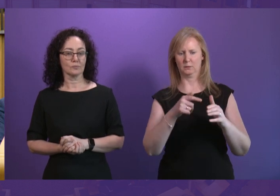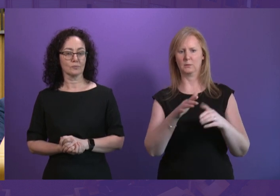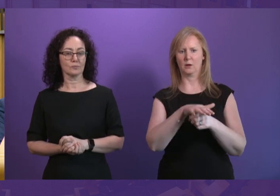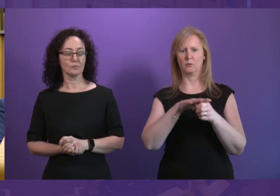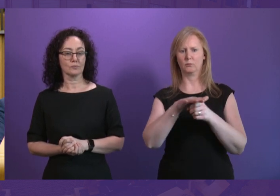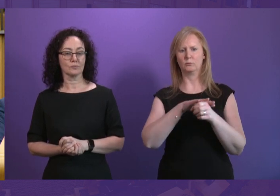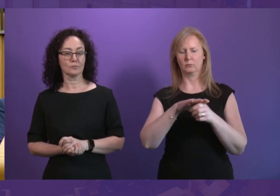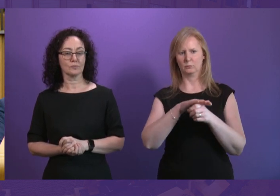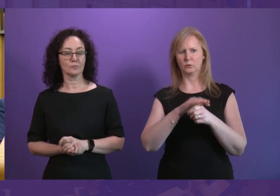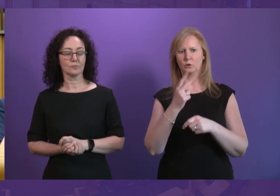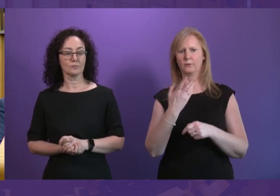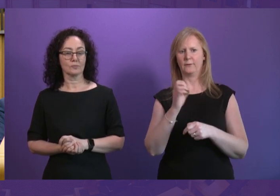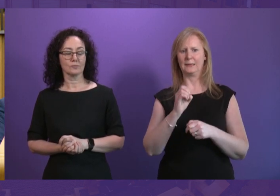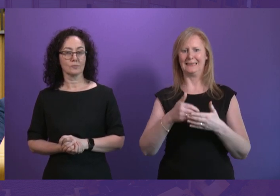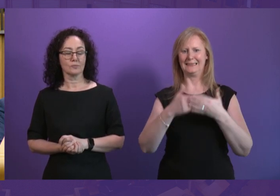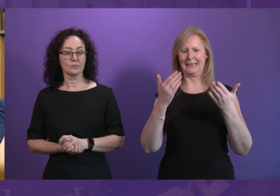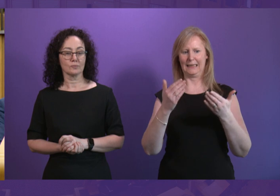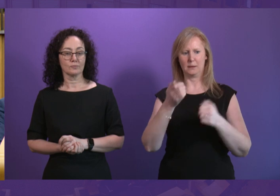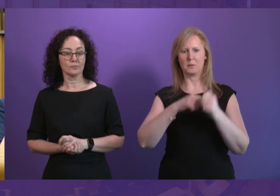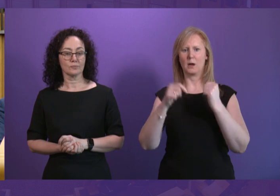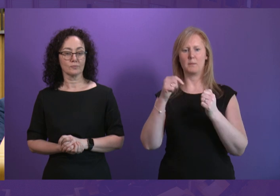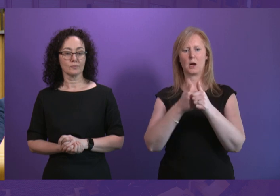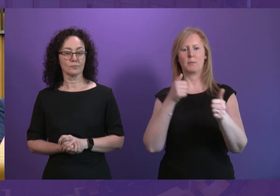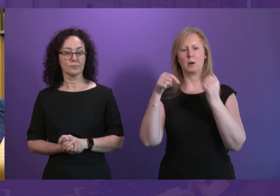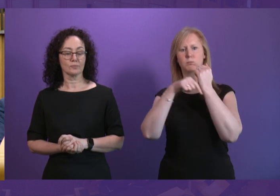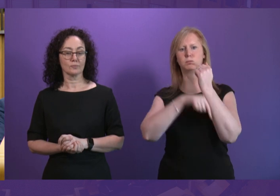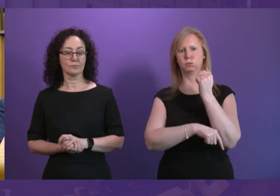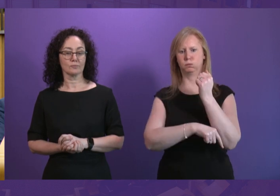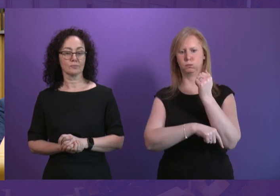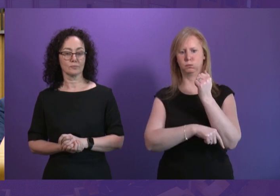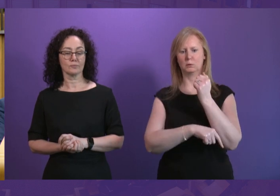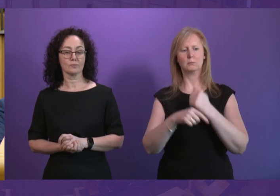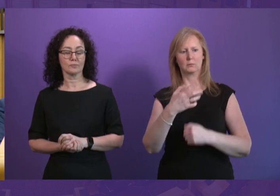site went into liquidation. Since then, pumps have been switched off and there has been